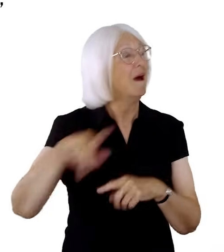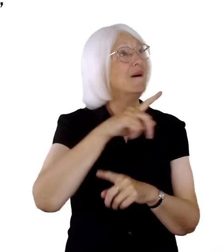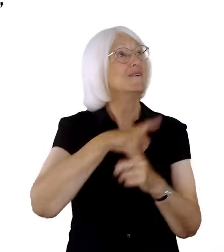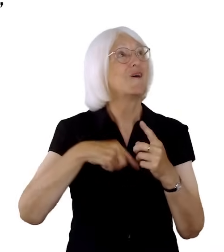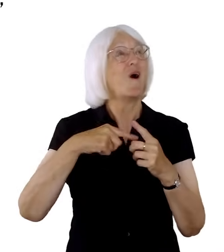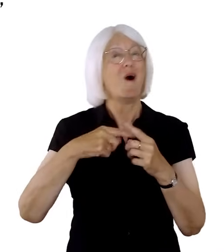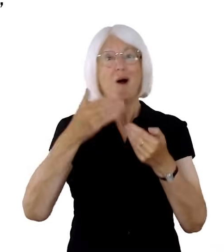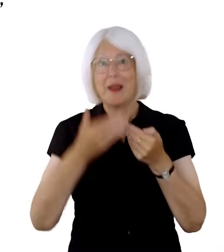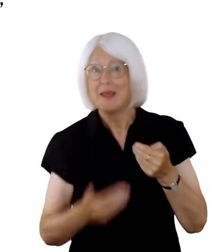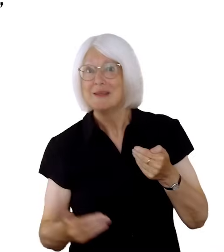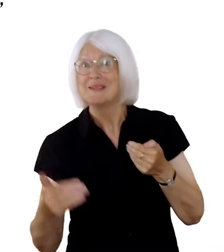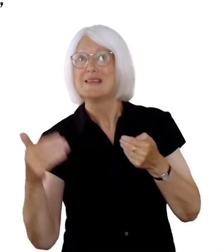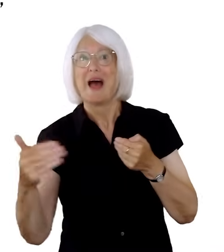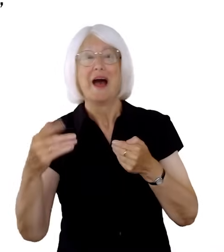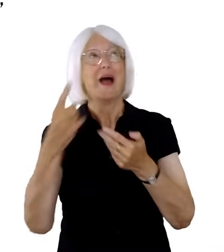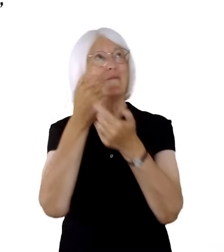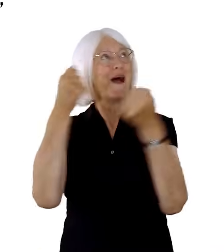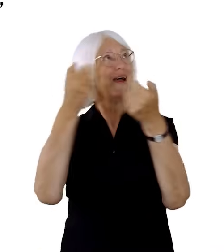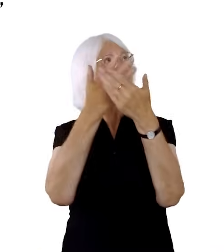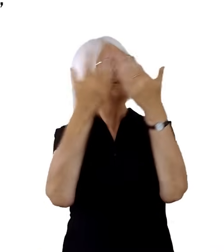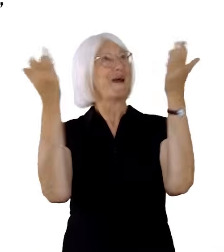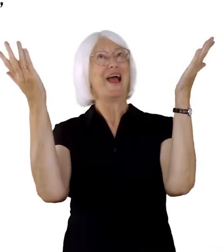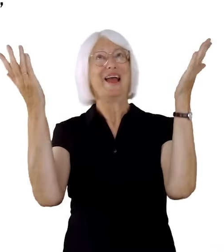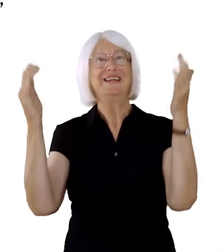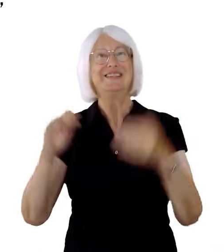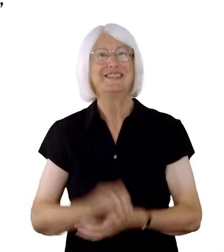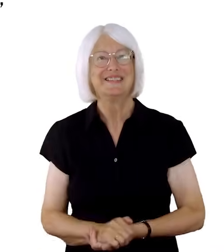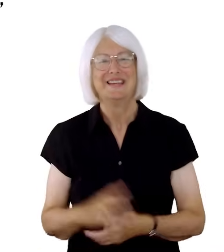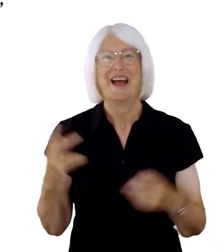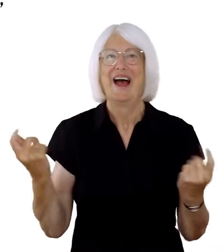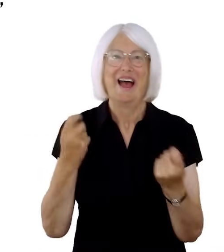Dwellers all in time and space